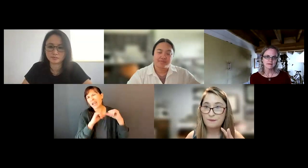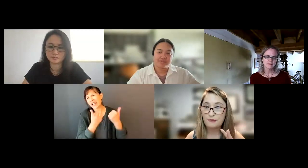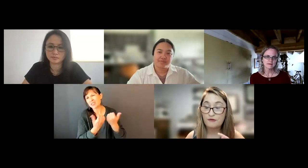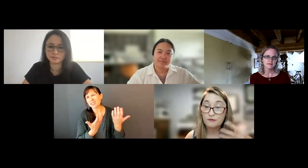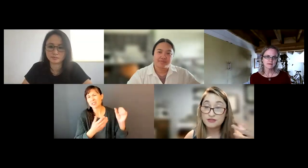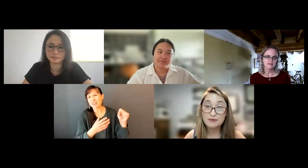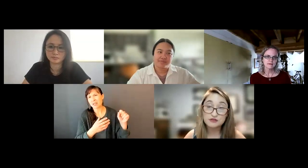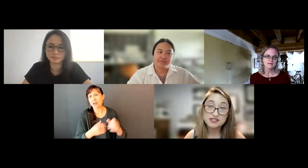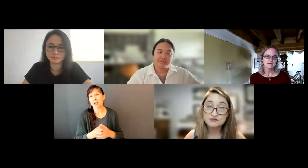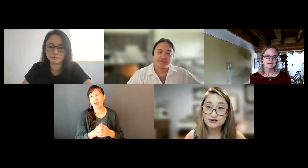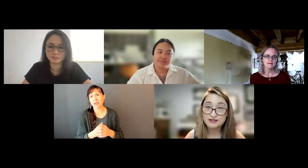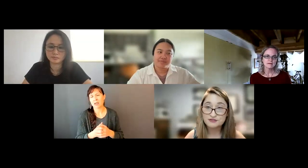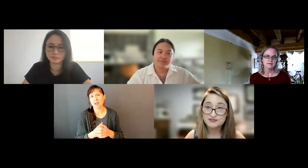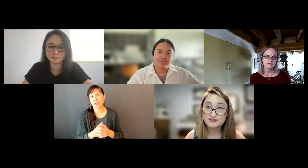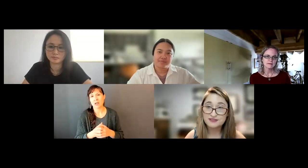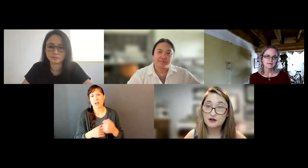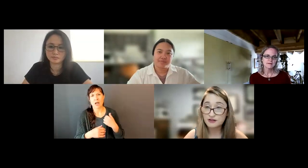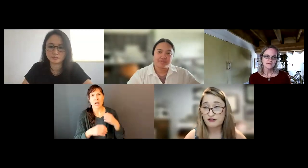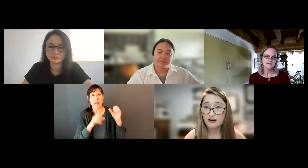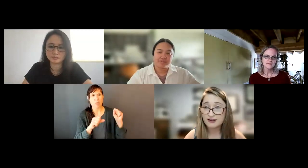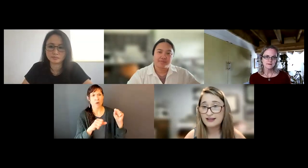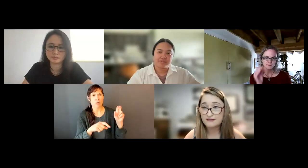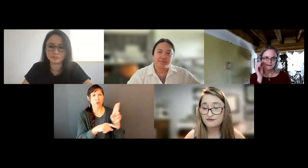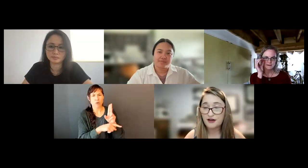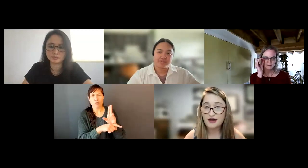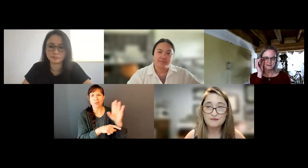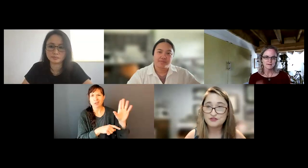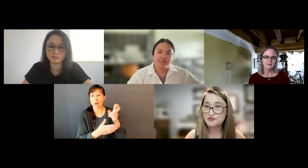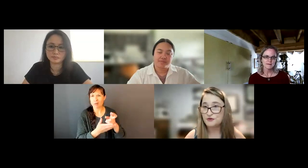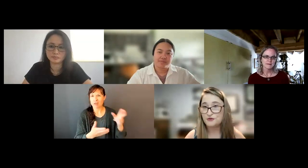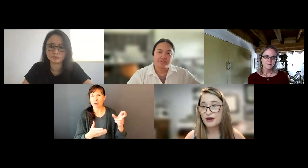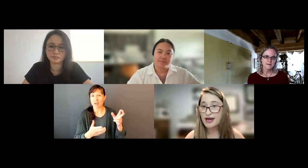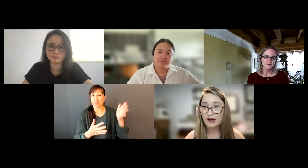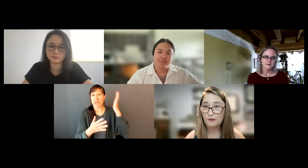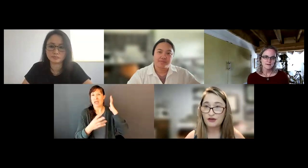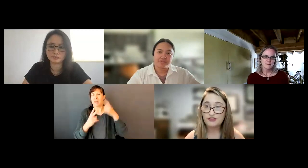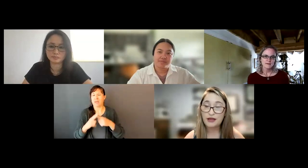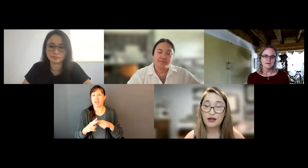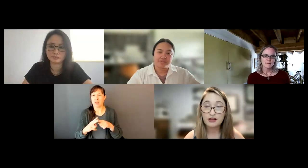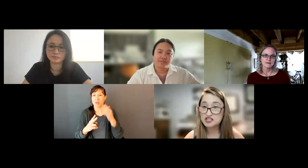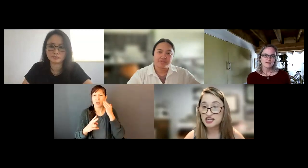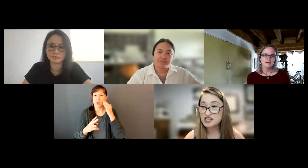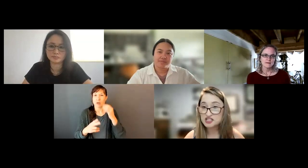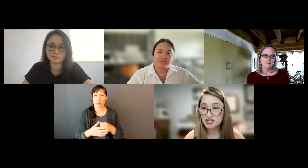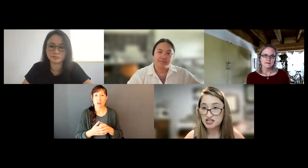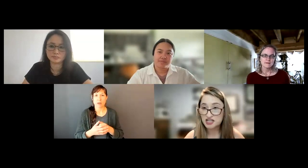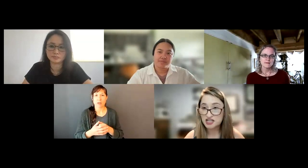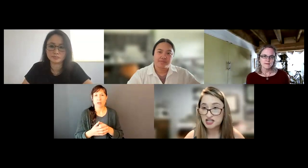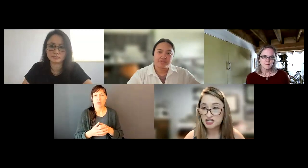but I was able to use their resources earlier on in life to help with my college education